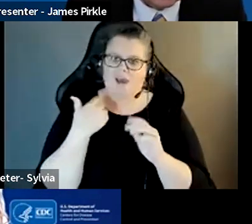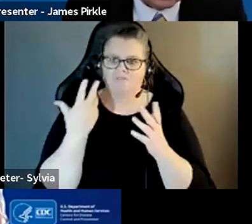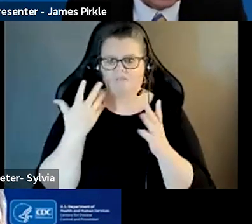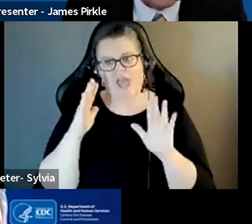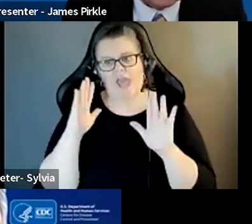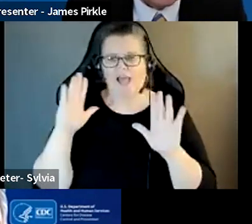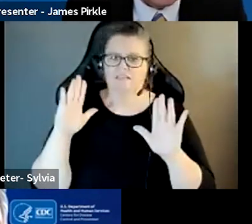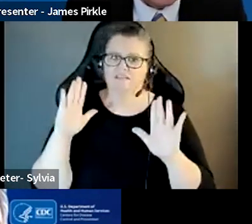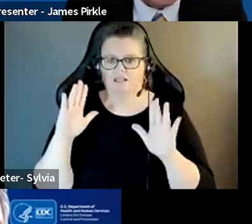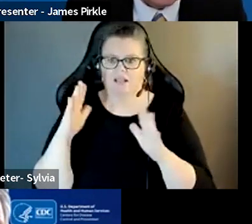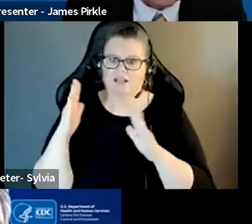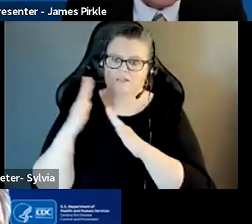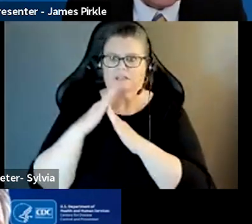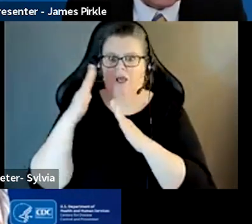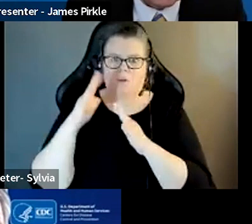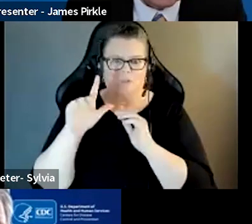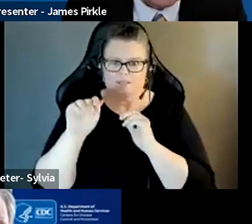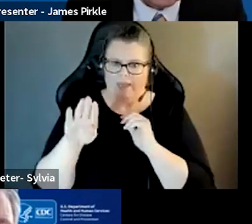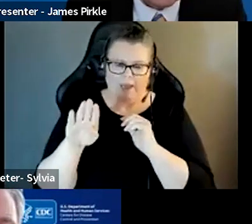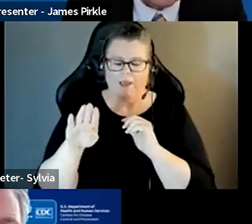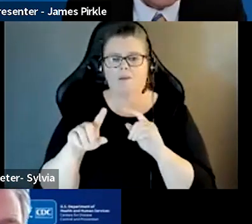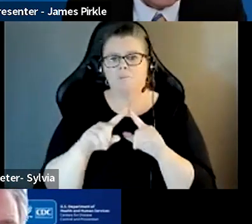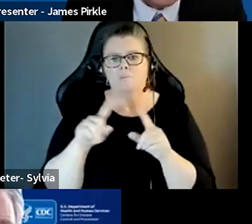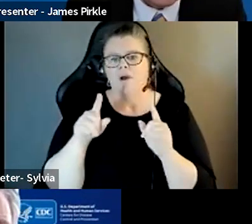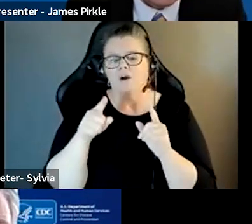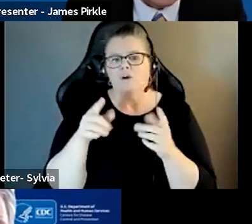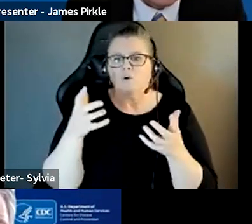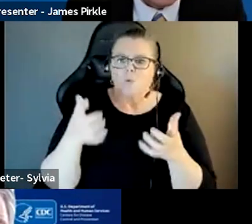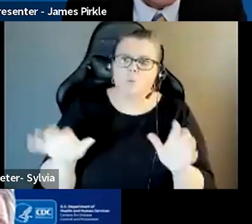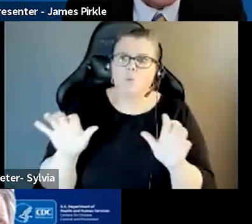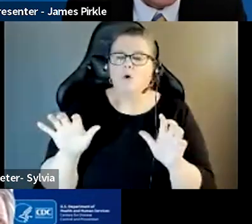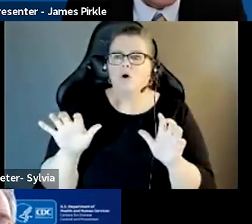I mean you don't want employees exposed. Has that been a problem?